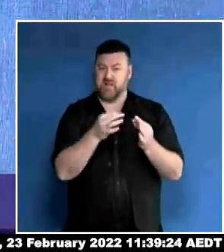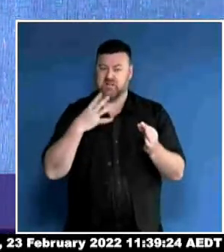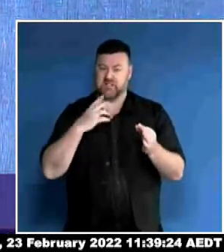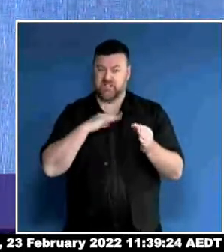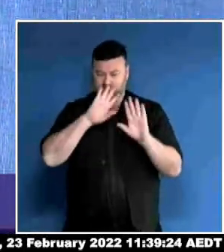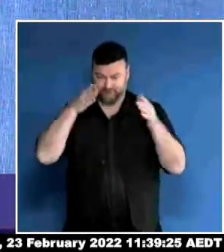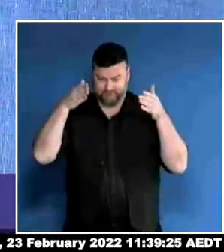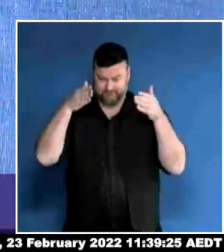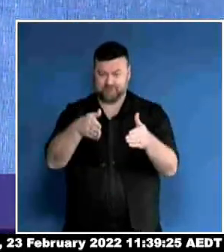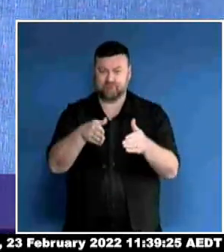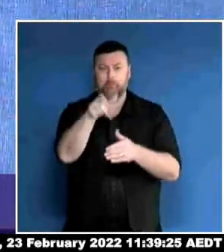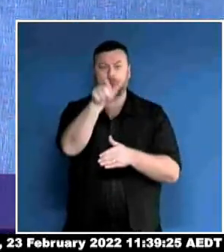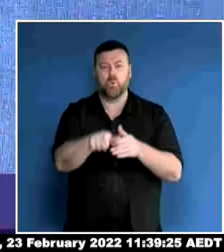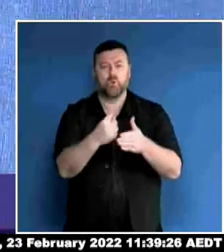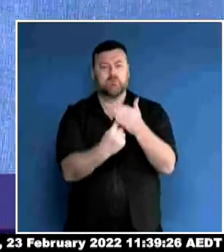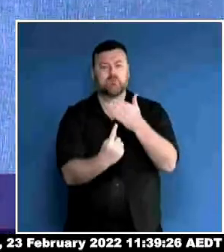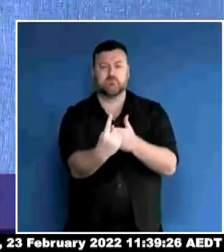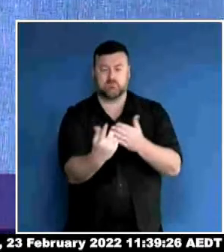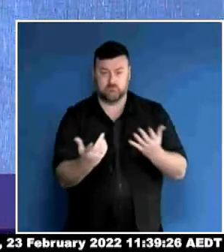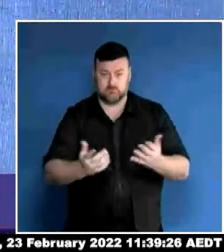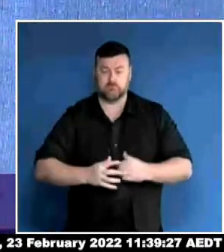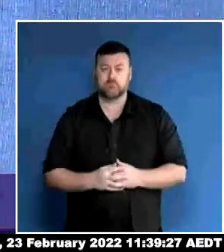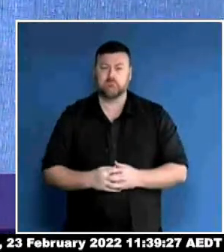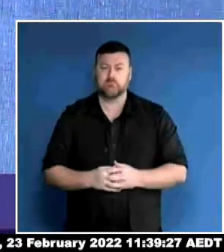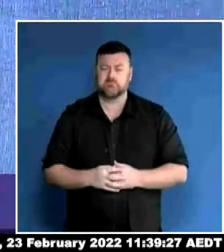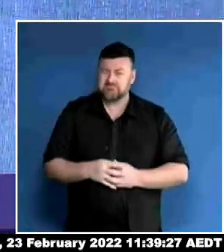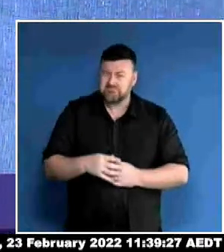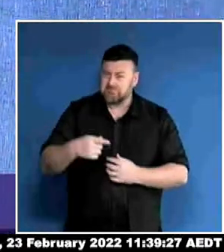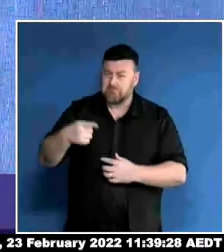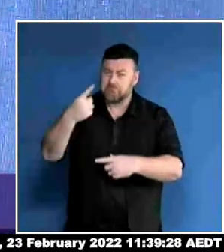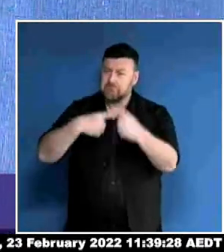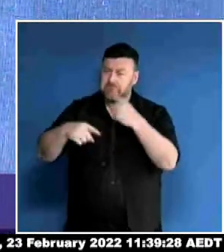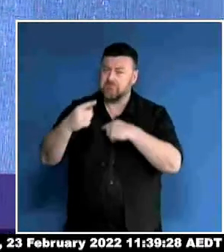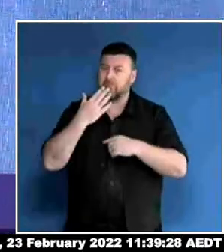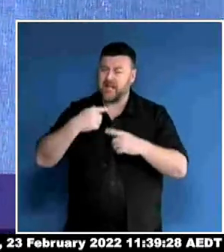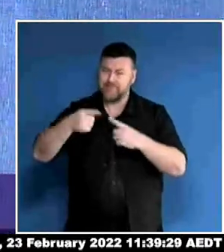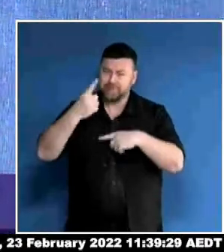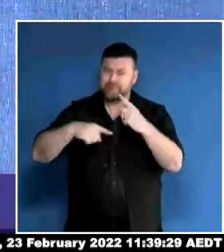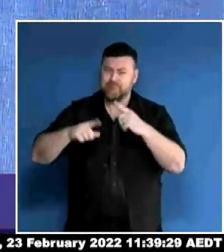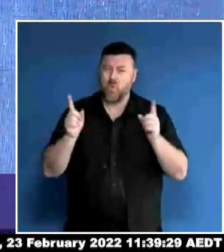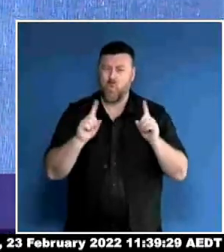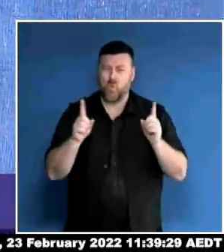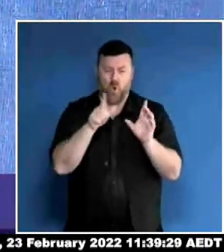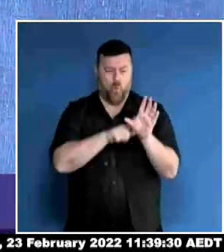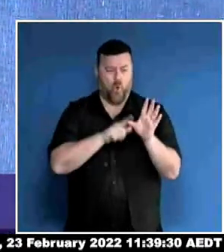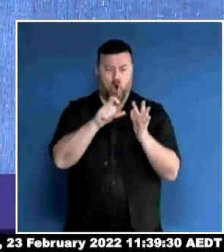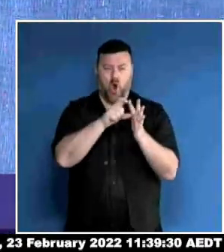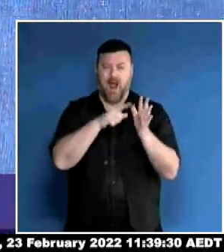Could you please tell the Commissioners what YDAS's meaning is of person-centred?